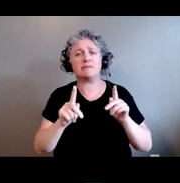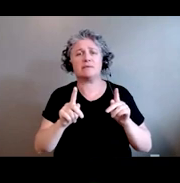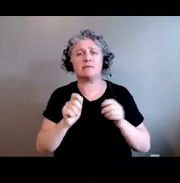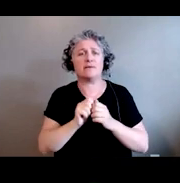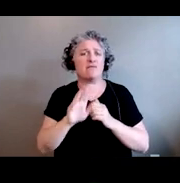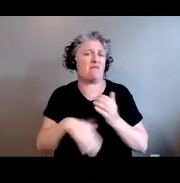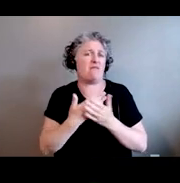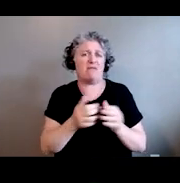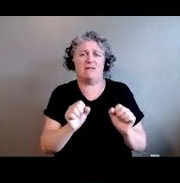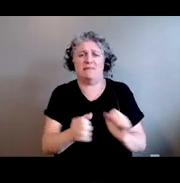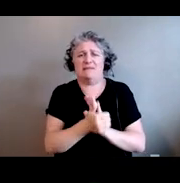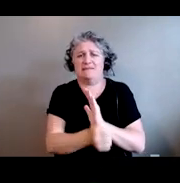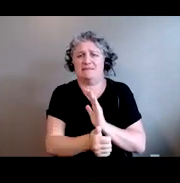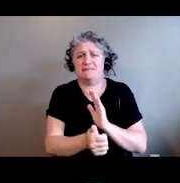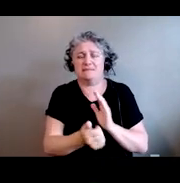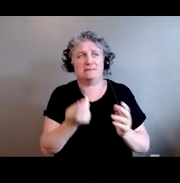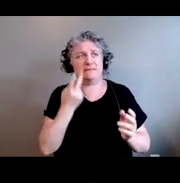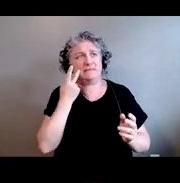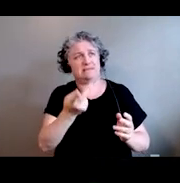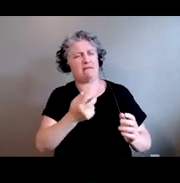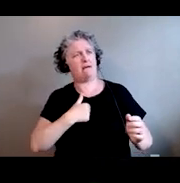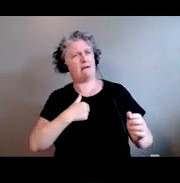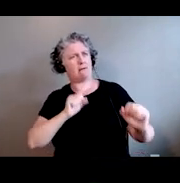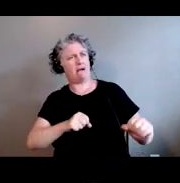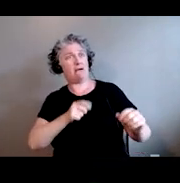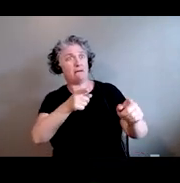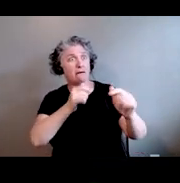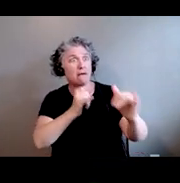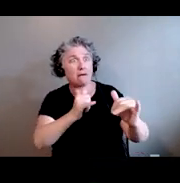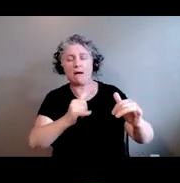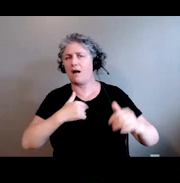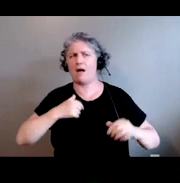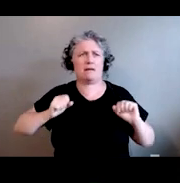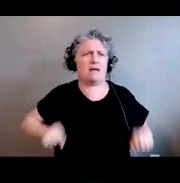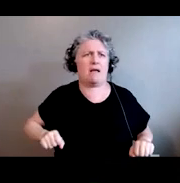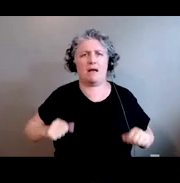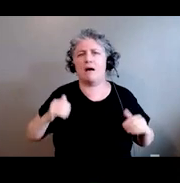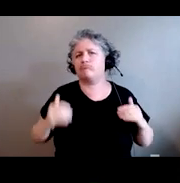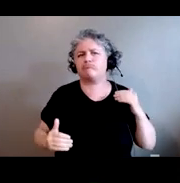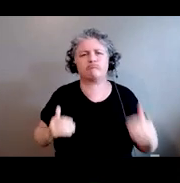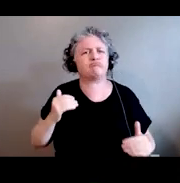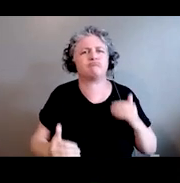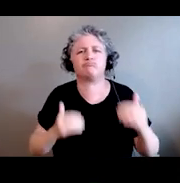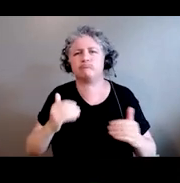See that representation of themselves in parks and can keep the movement going forward. So.